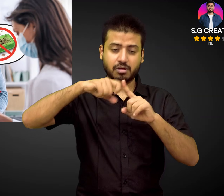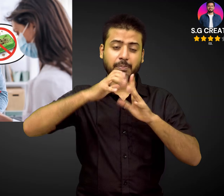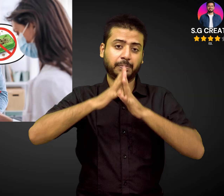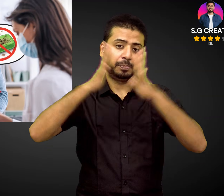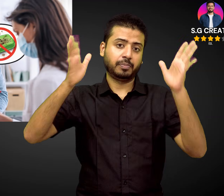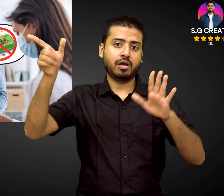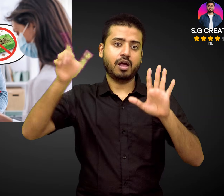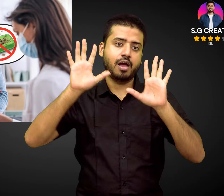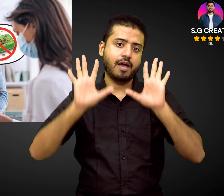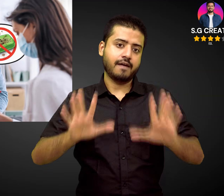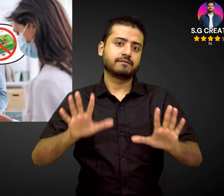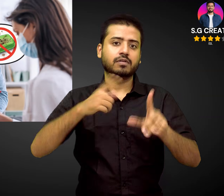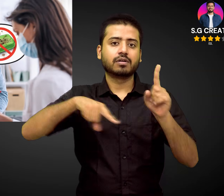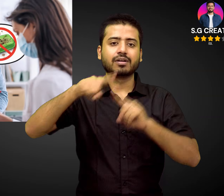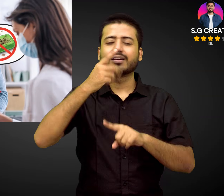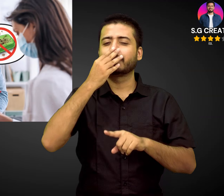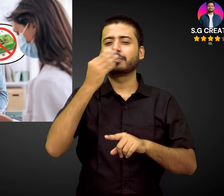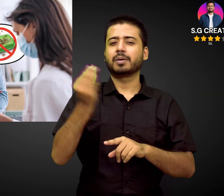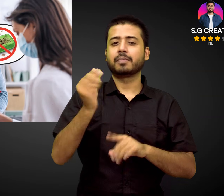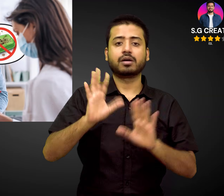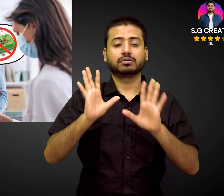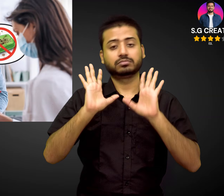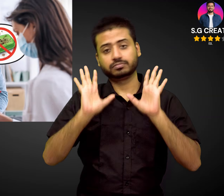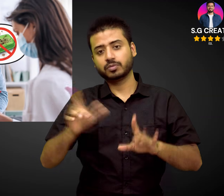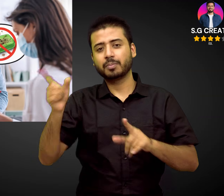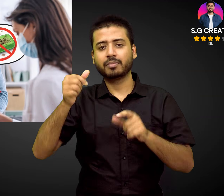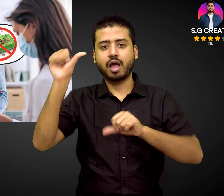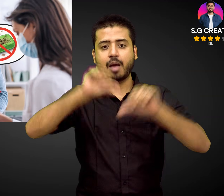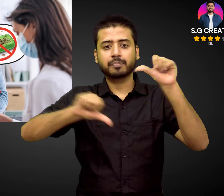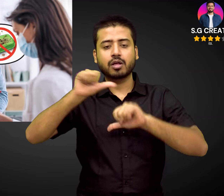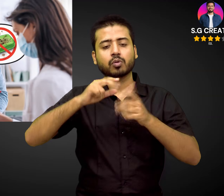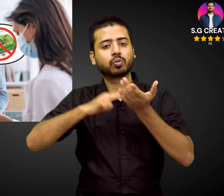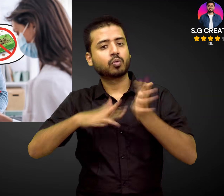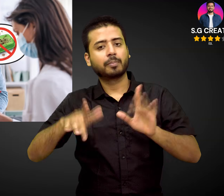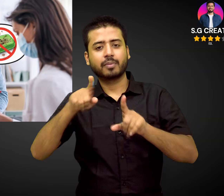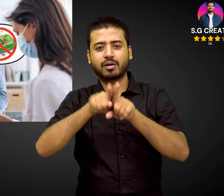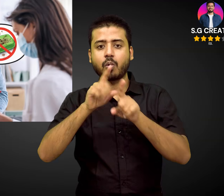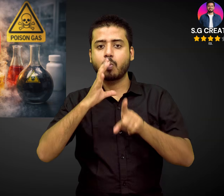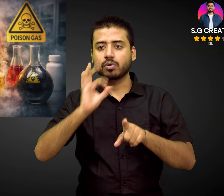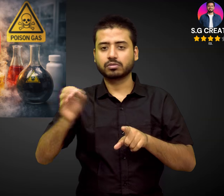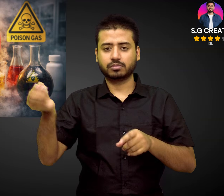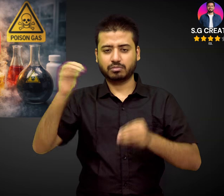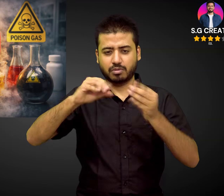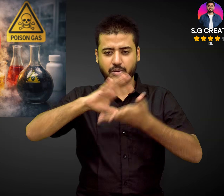natural triglycerides, fats or oils such as olive oil, coconut oil or tallow with